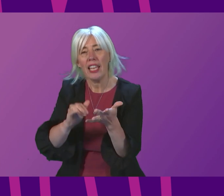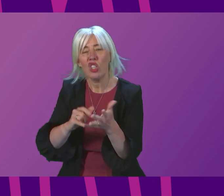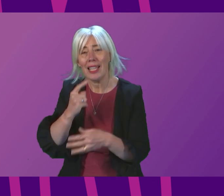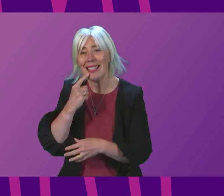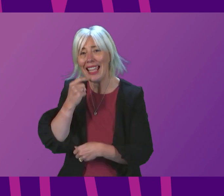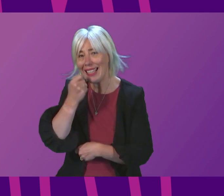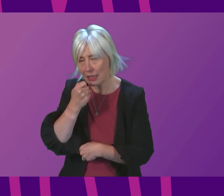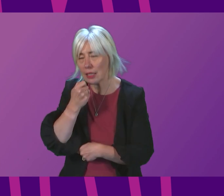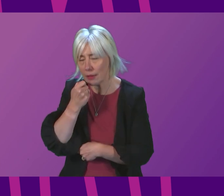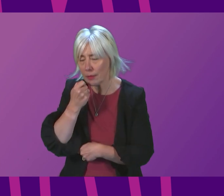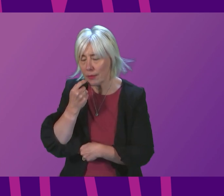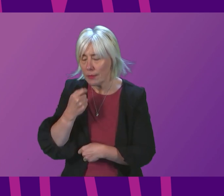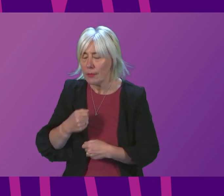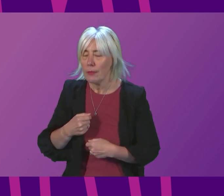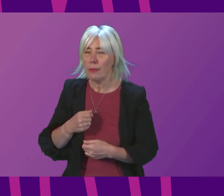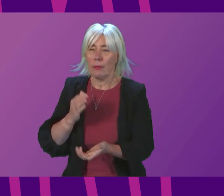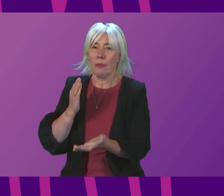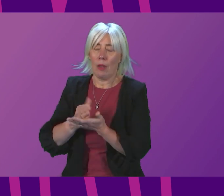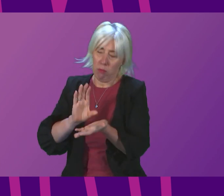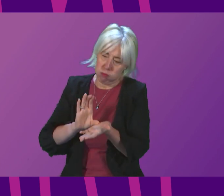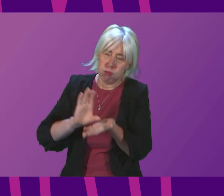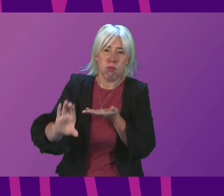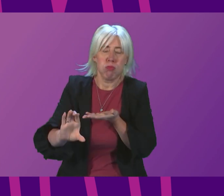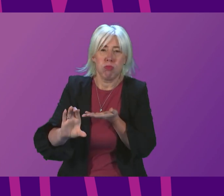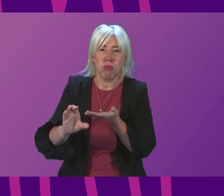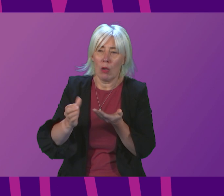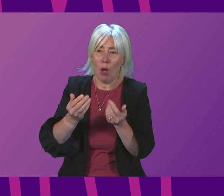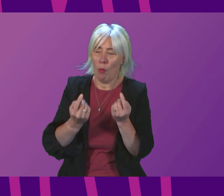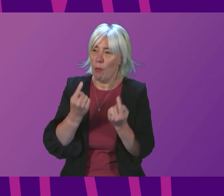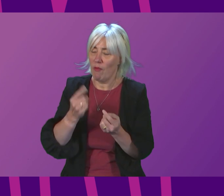In fact, we are investing around 40 per cent more, proportionately, than is being invested